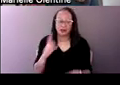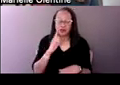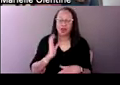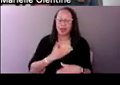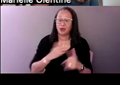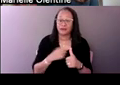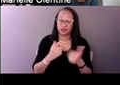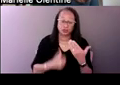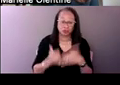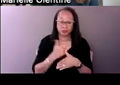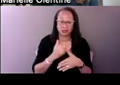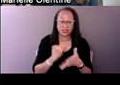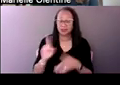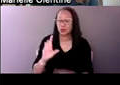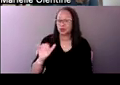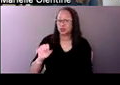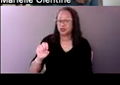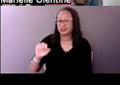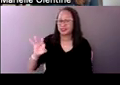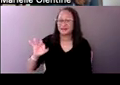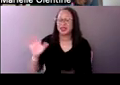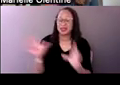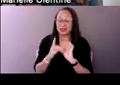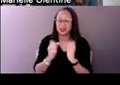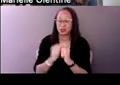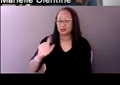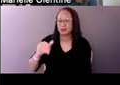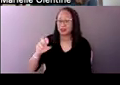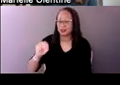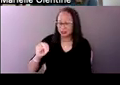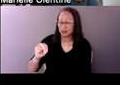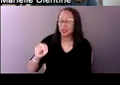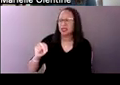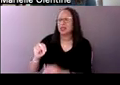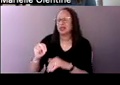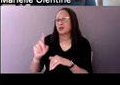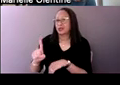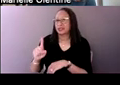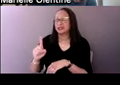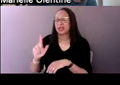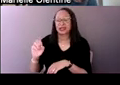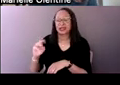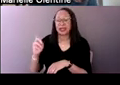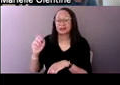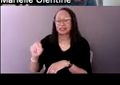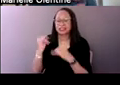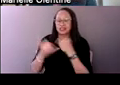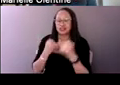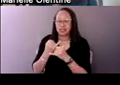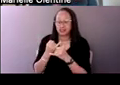Everybody is here -- We're just people. And if you're working hard at finding your tribe and finding people who support your work, they can